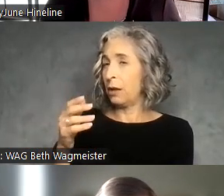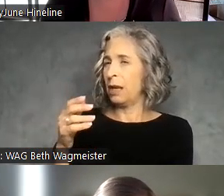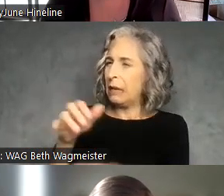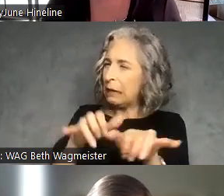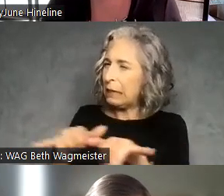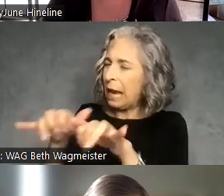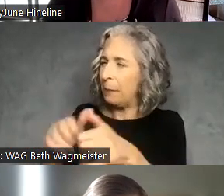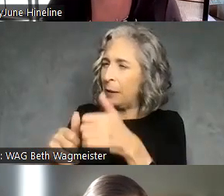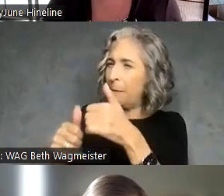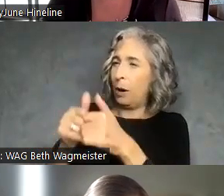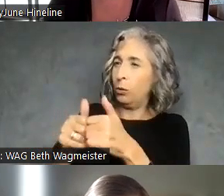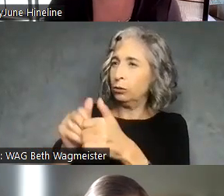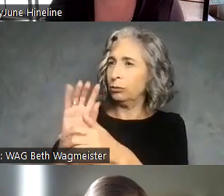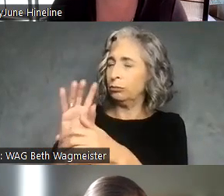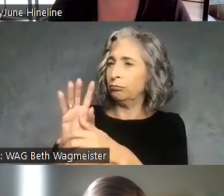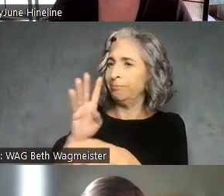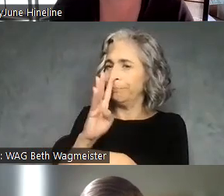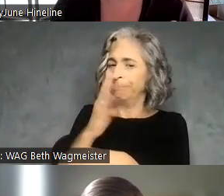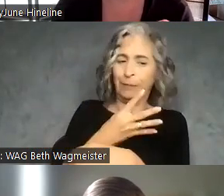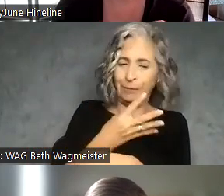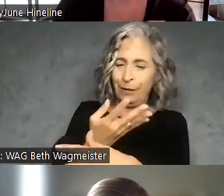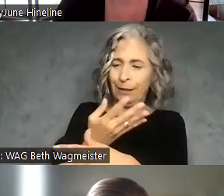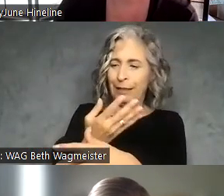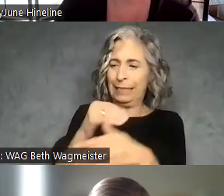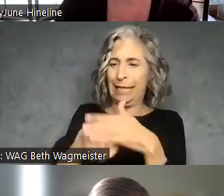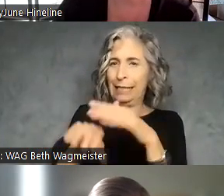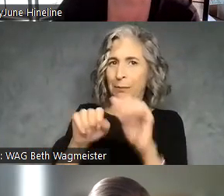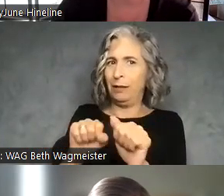you can get to it from your keyboard, screen readers can use it. They are clearly labeled.